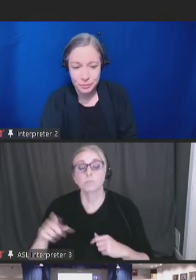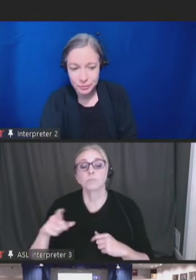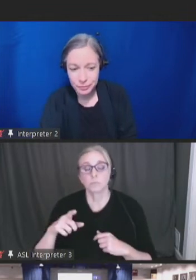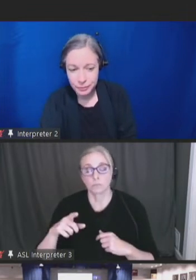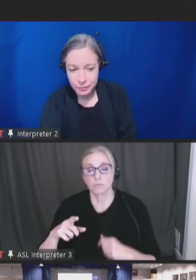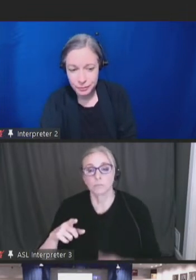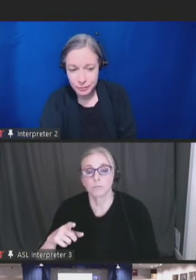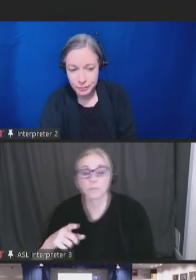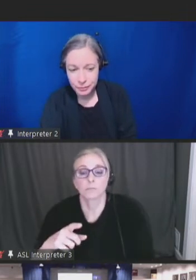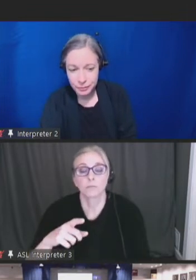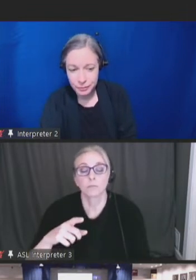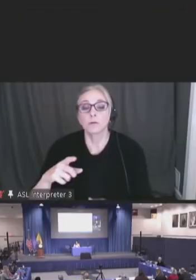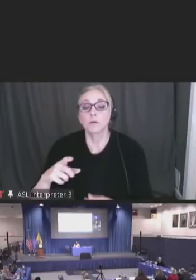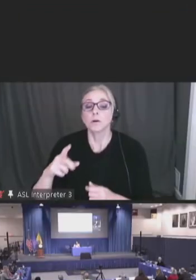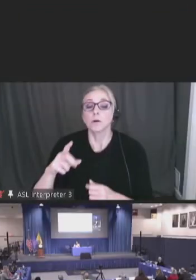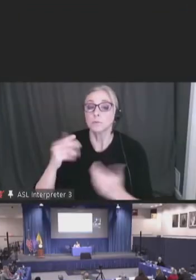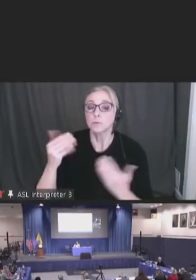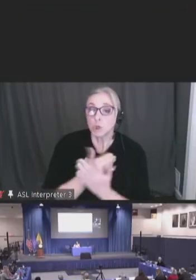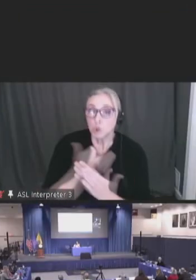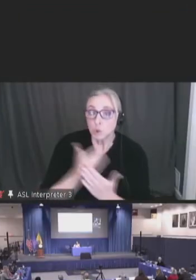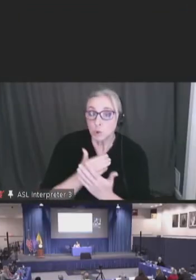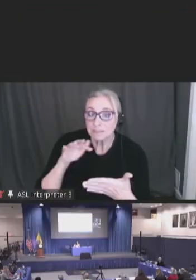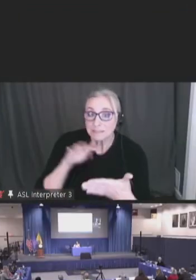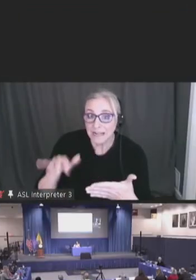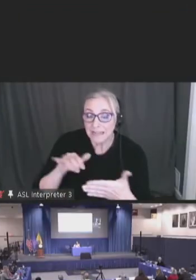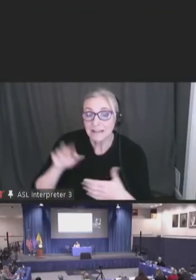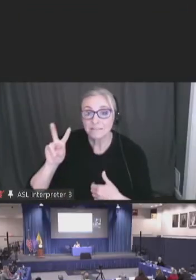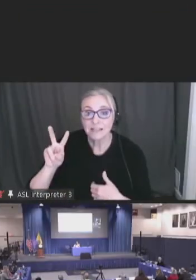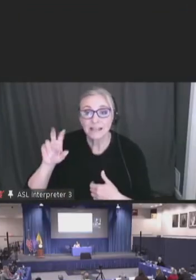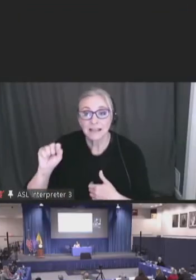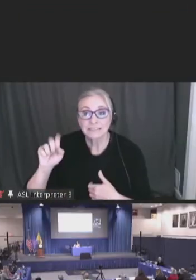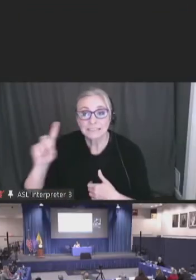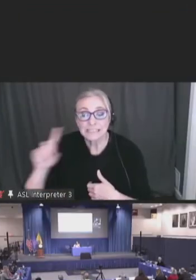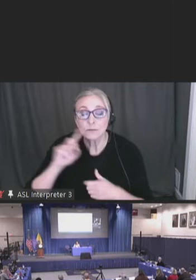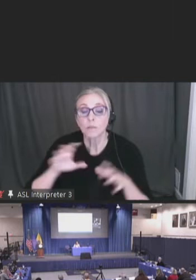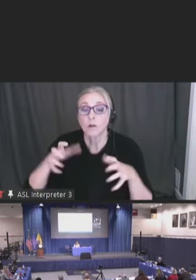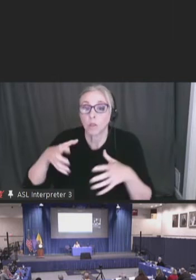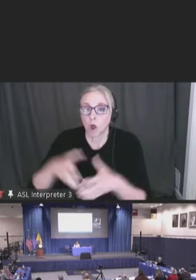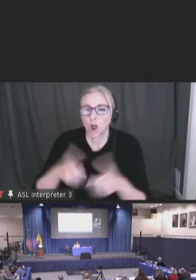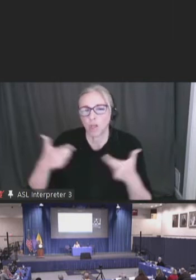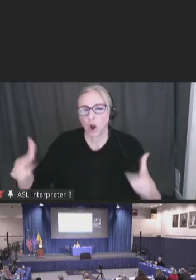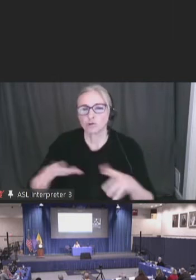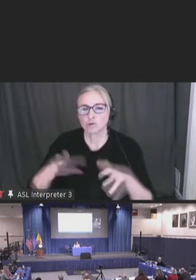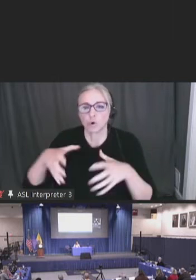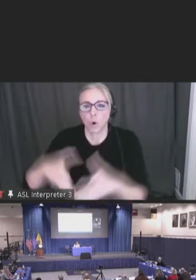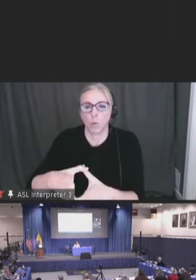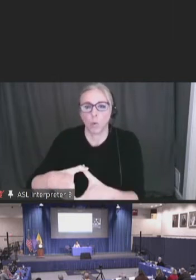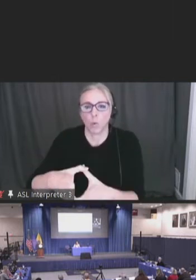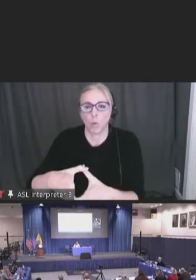And then there's a new study that's planned in the VSD with a larger cohort and likely